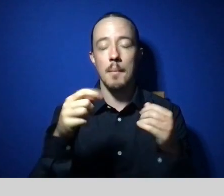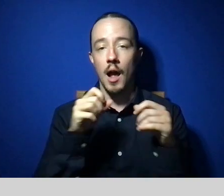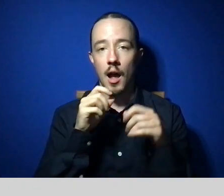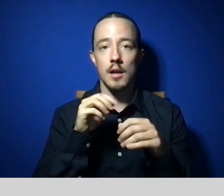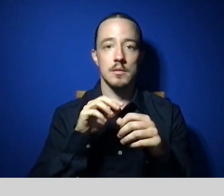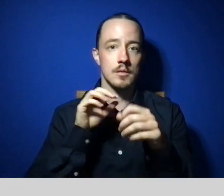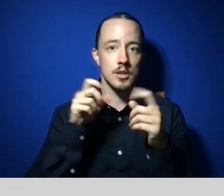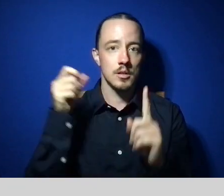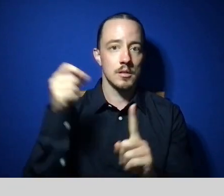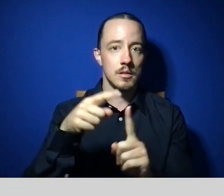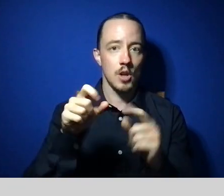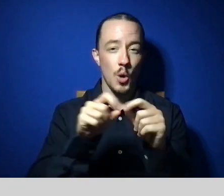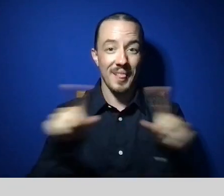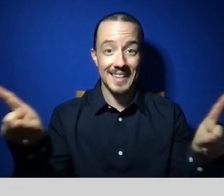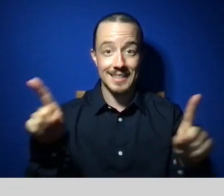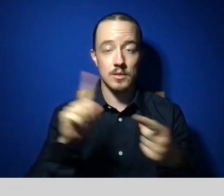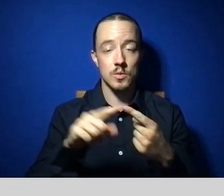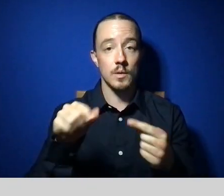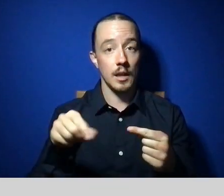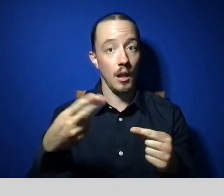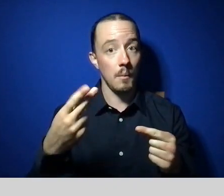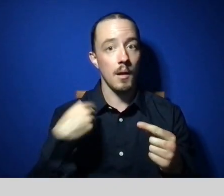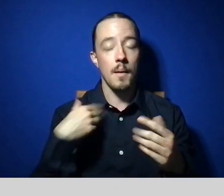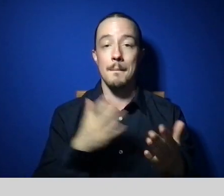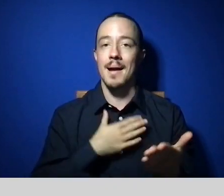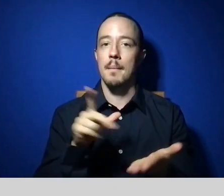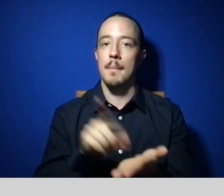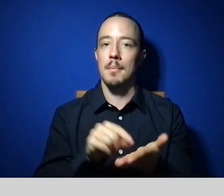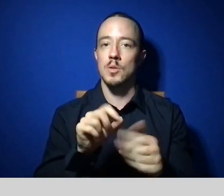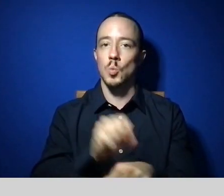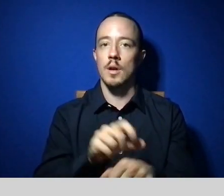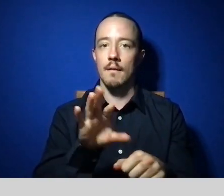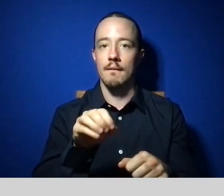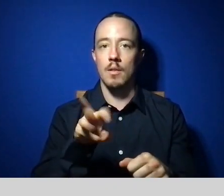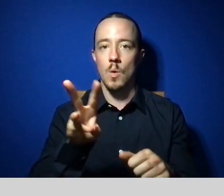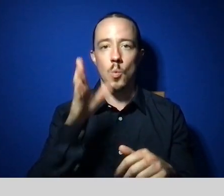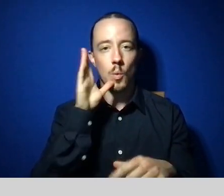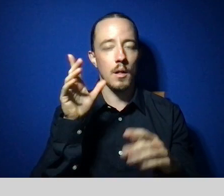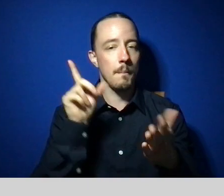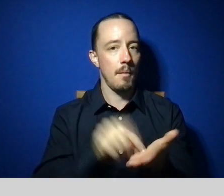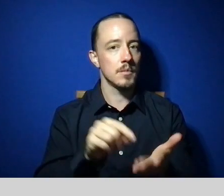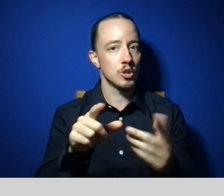my published work flow will run more published that release. So I'm gonna modify my version number.